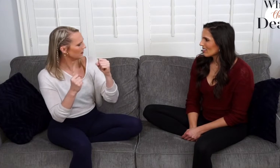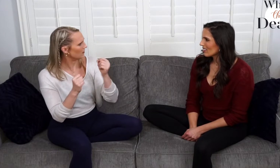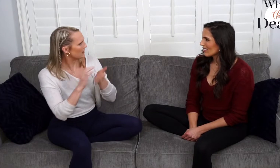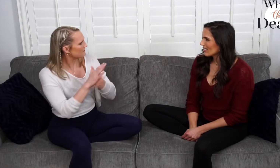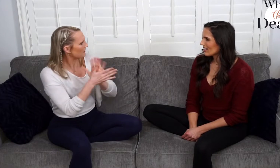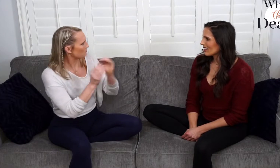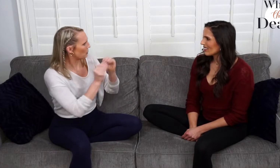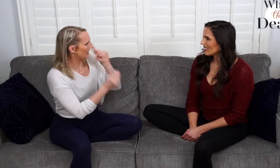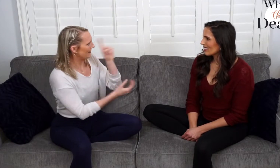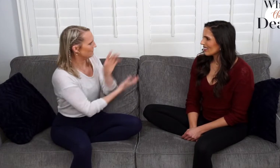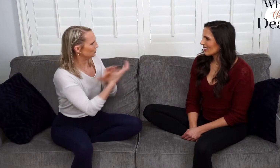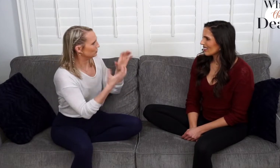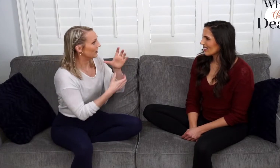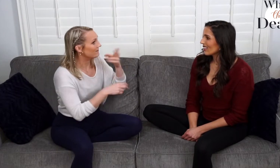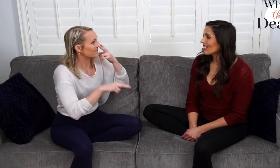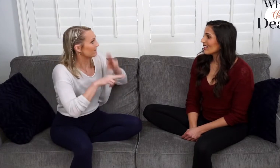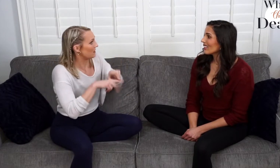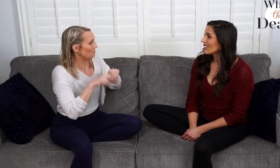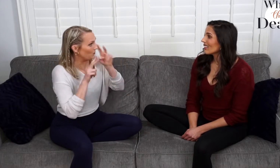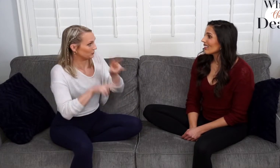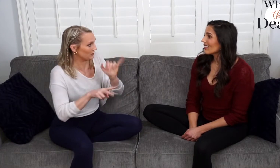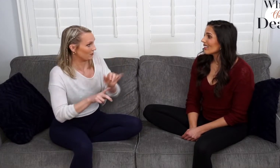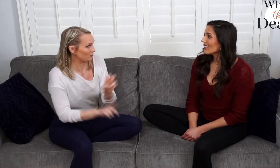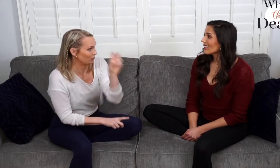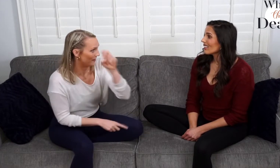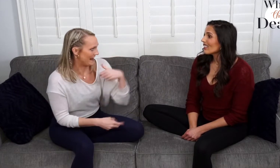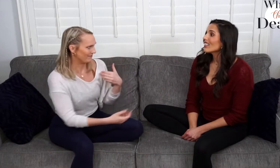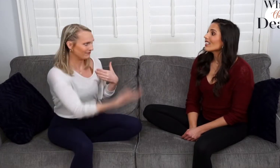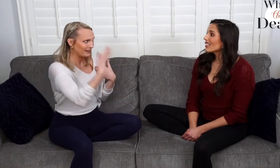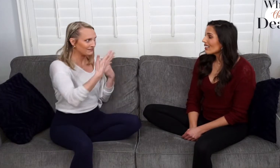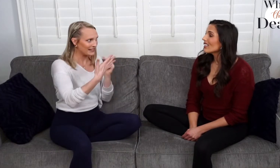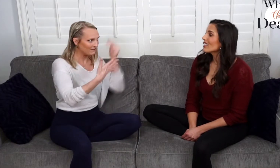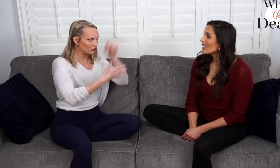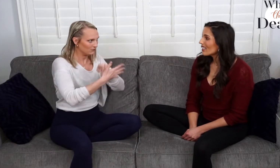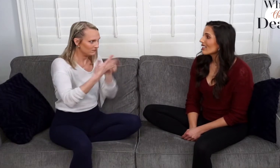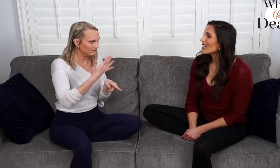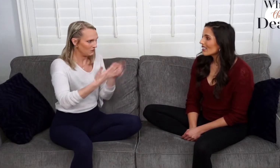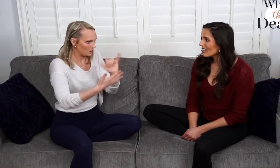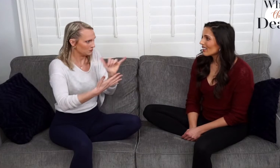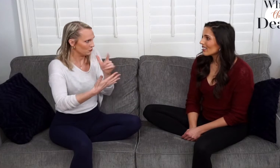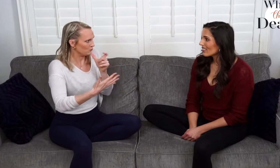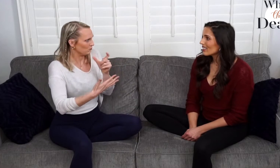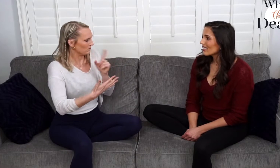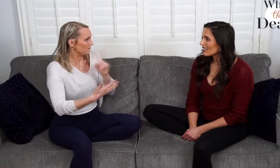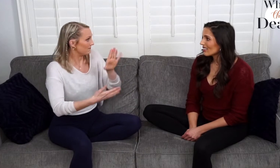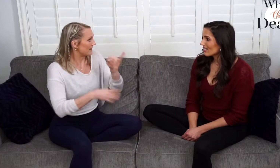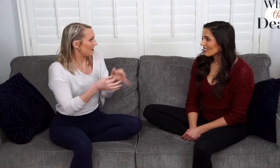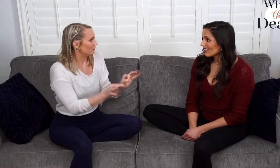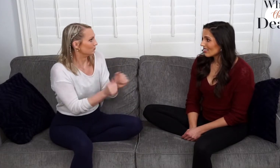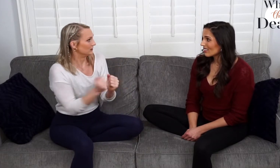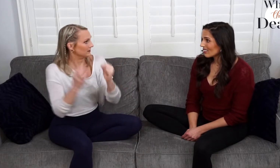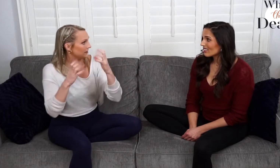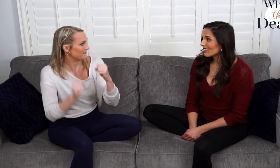With her signing, it makes it more confusing and it's so fun to watch that because I have five nieces and nephews who also are bilingual with